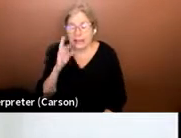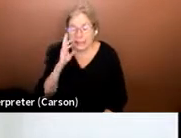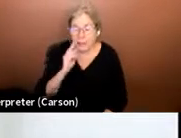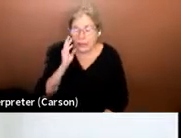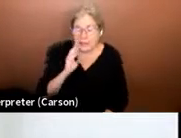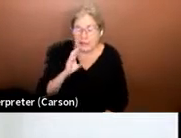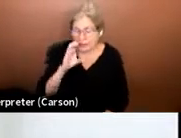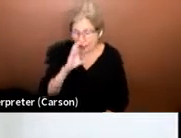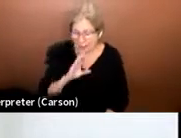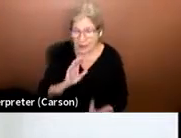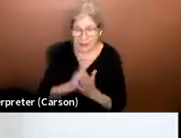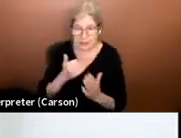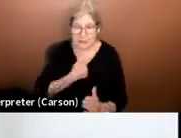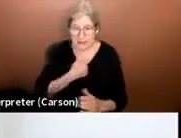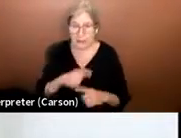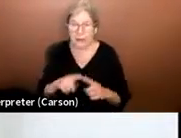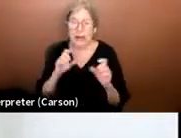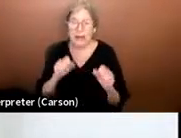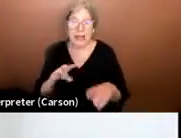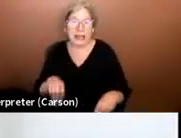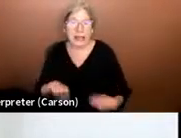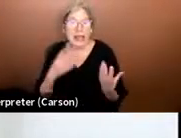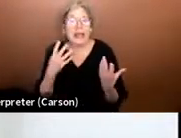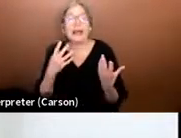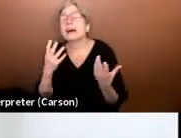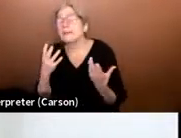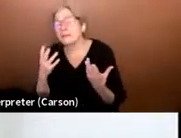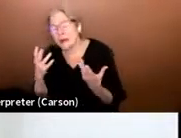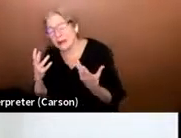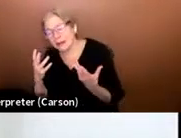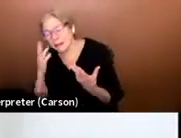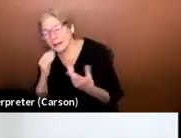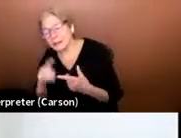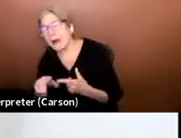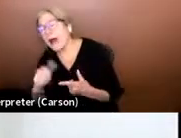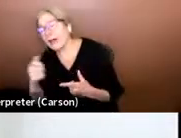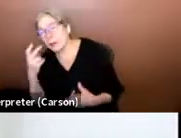able to give that experience to other blind comic book readers by creating audio